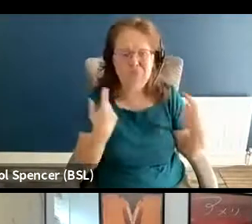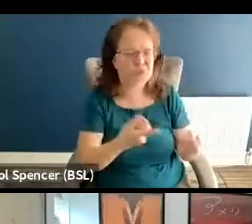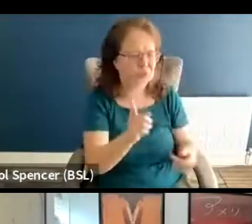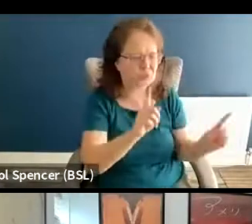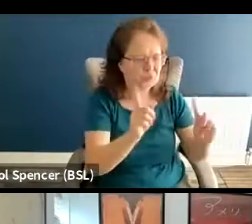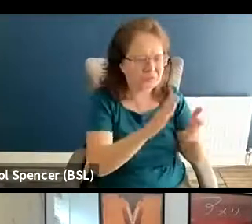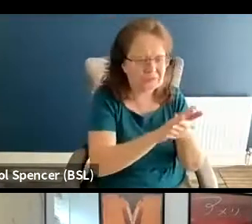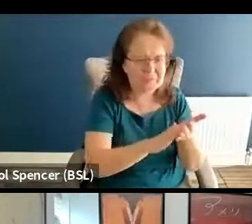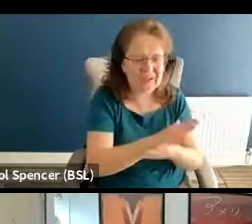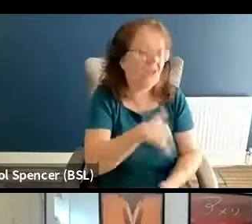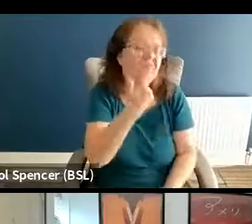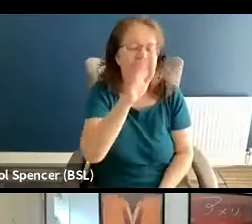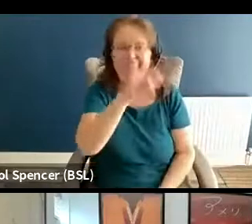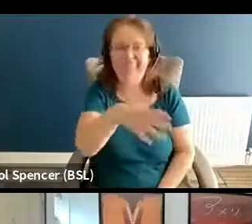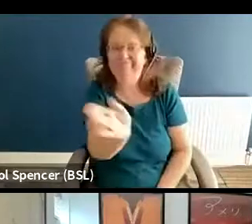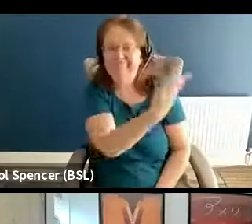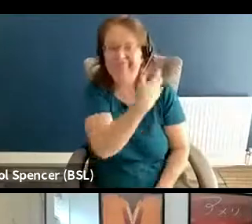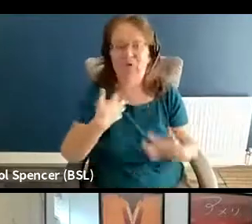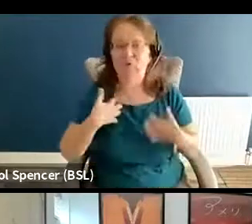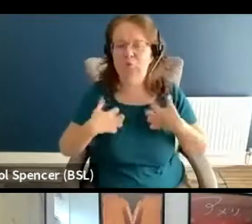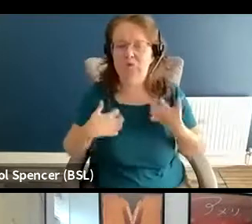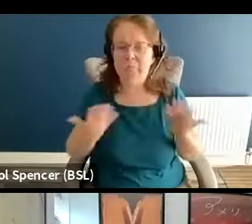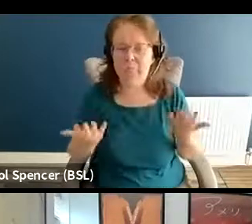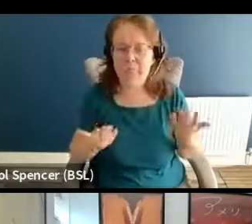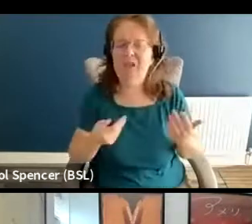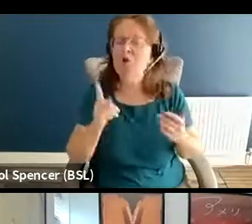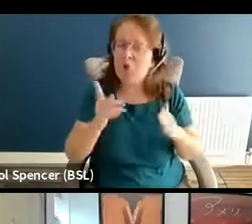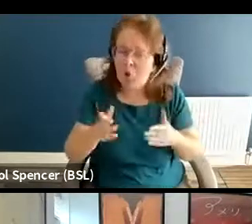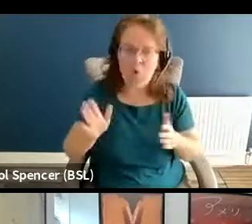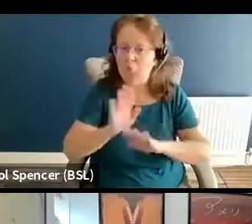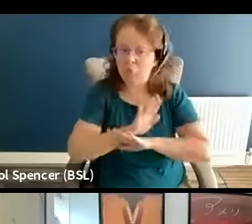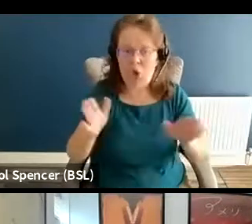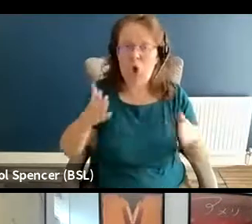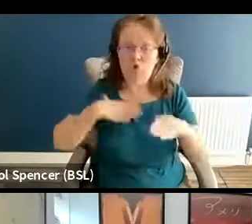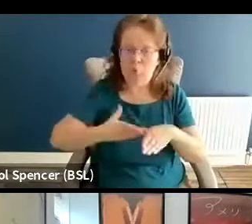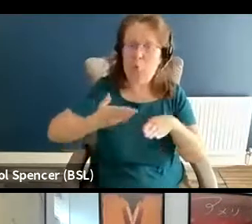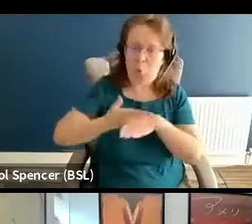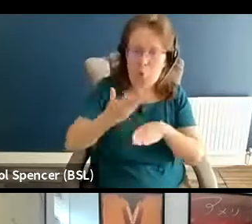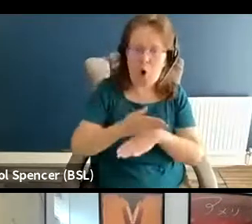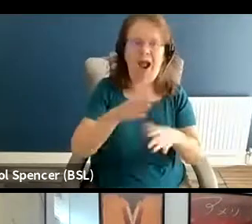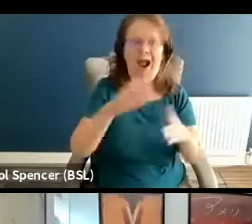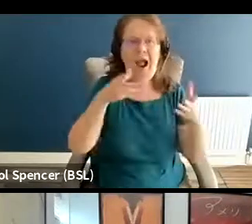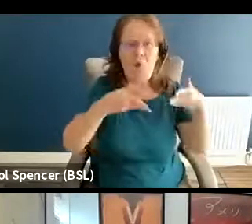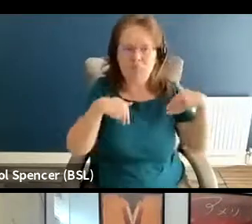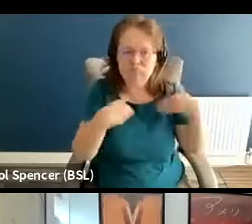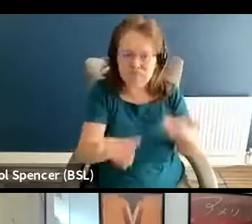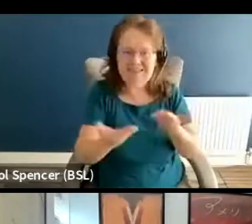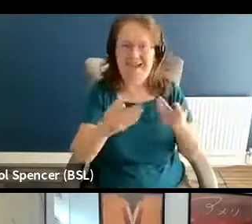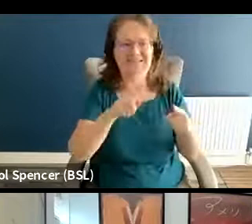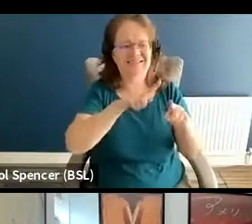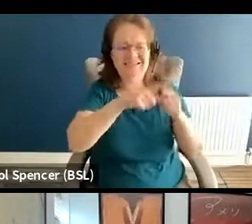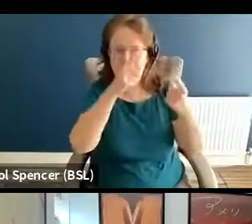too bad. No, do the work and present it in all the possible ways that you can do to make it